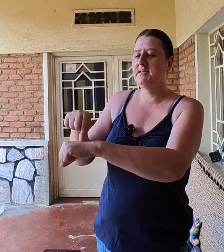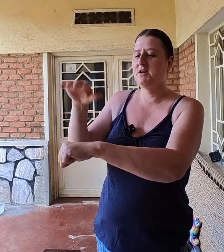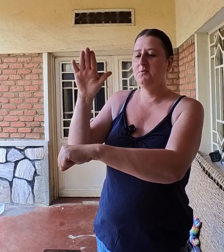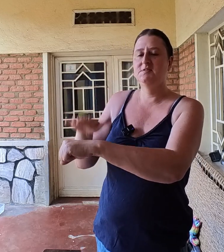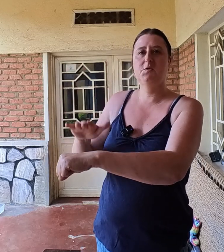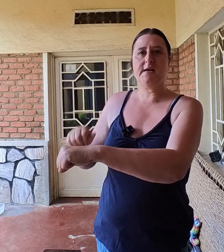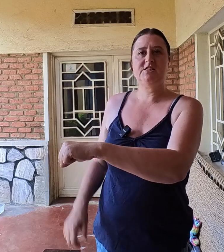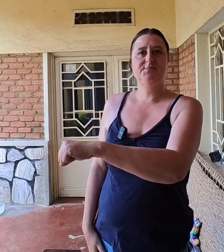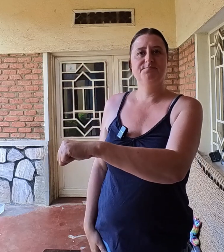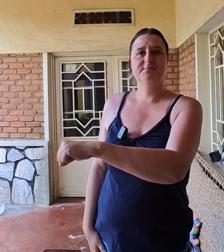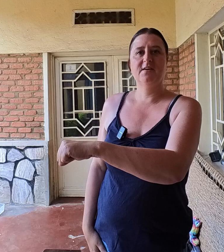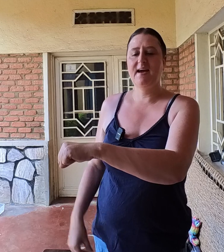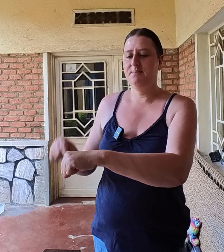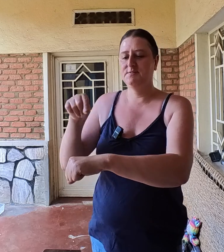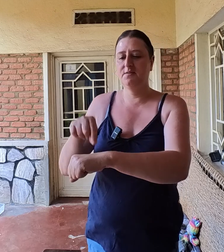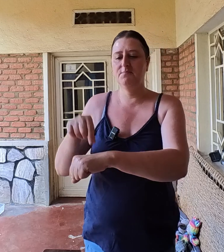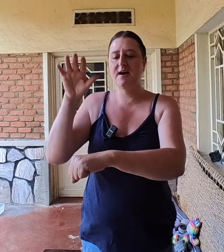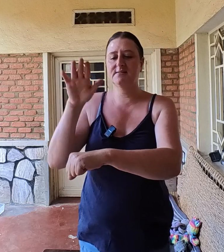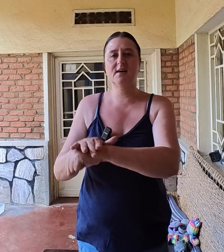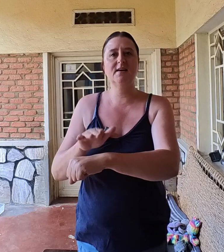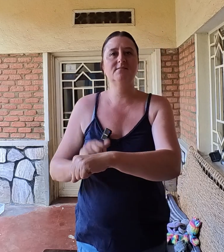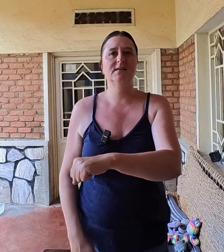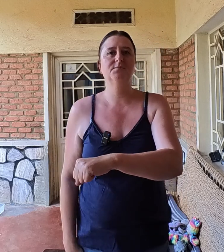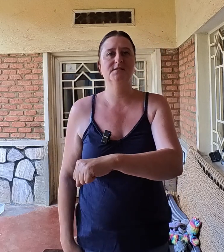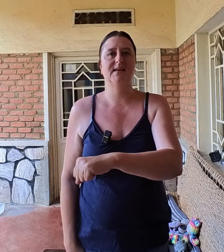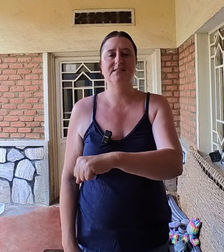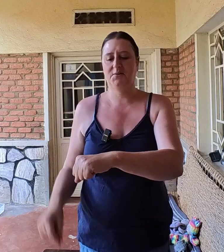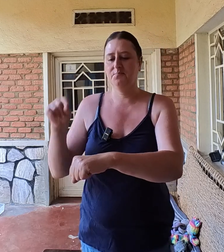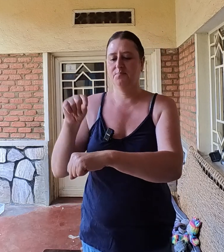Mosquito, squish. Okay. So that sign is mosquito.